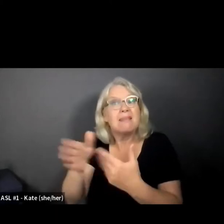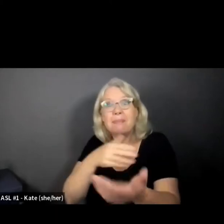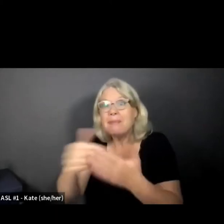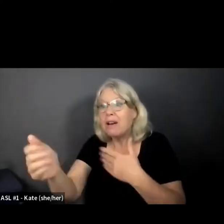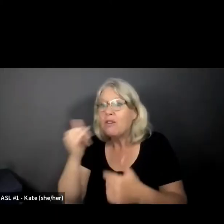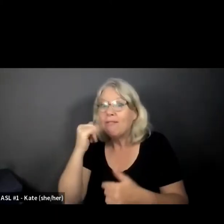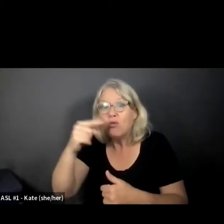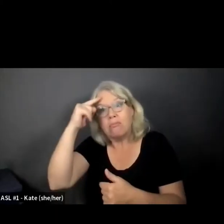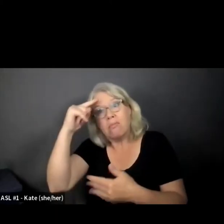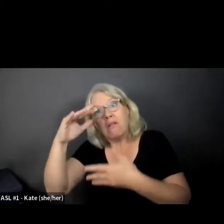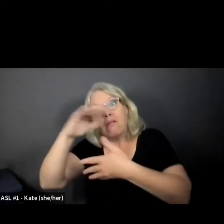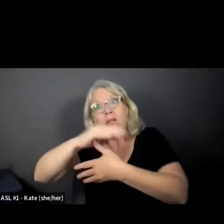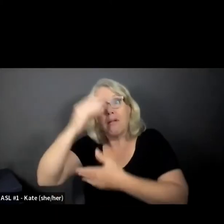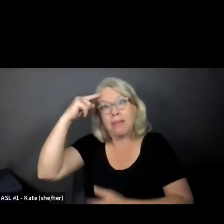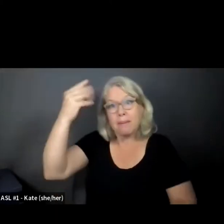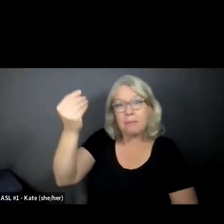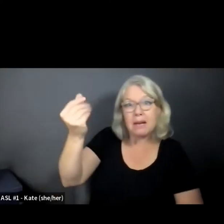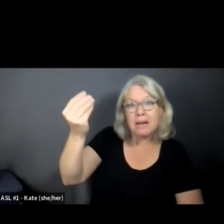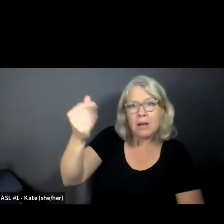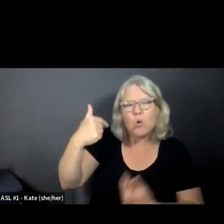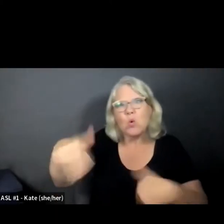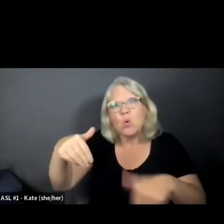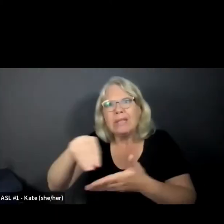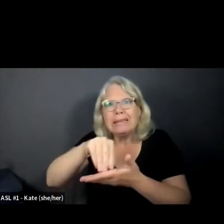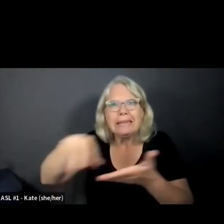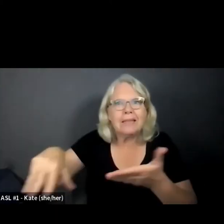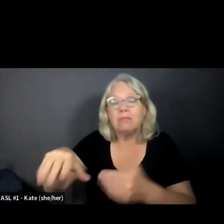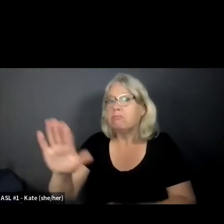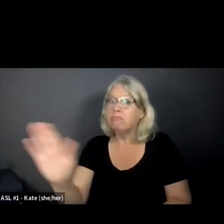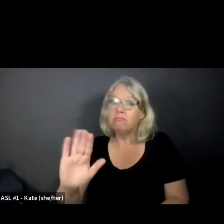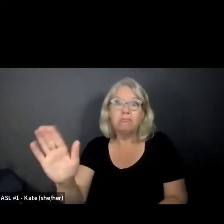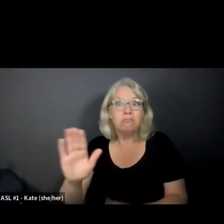ACCOMMODATION IS NOT A QUESTION OF MERE EFFICIENCY.